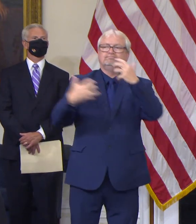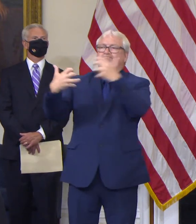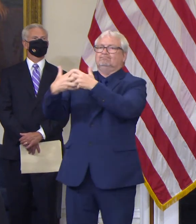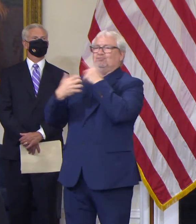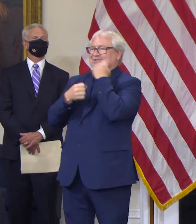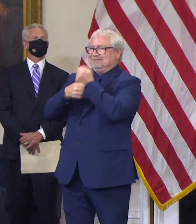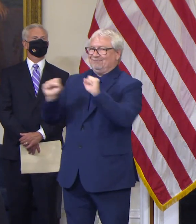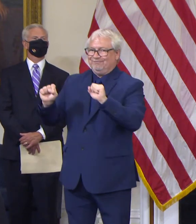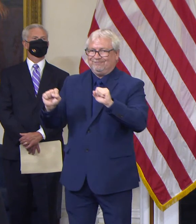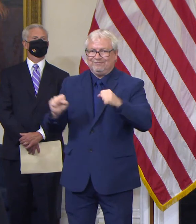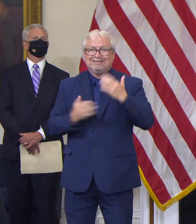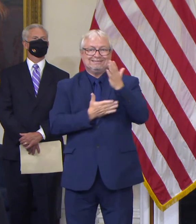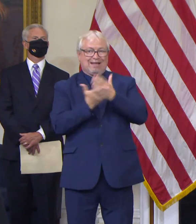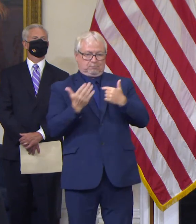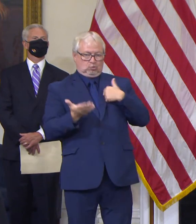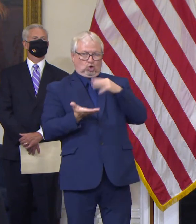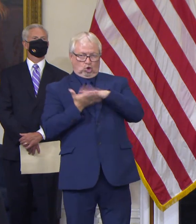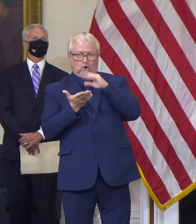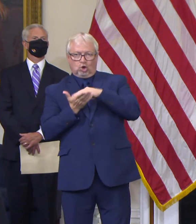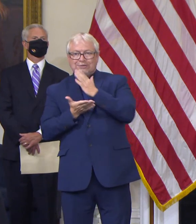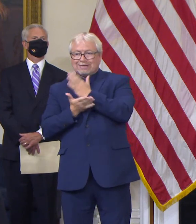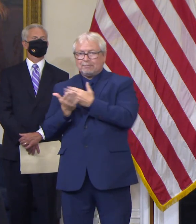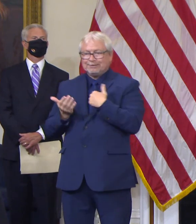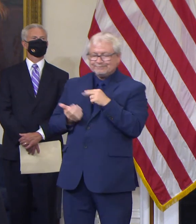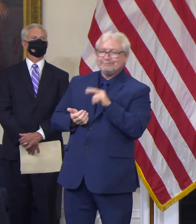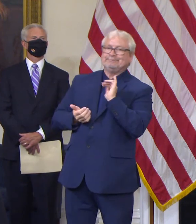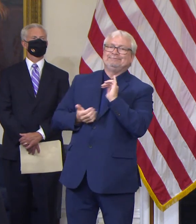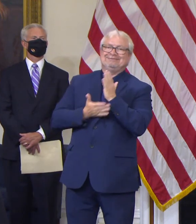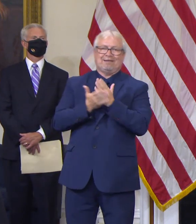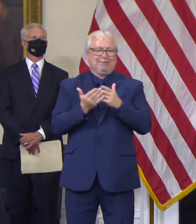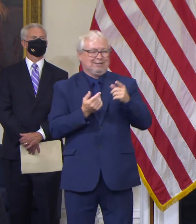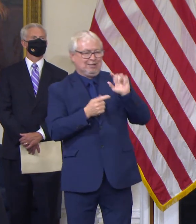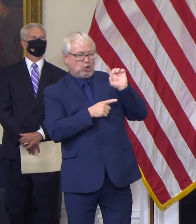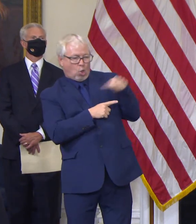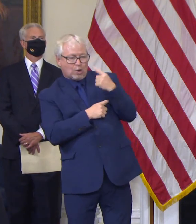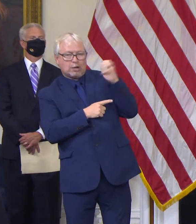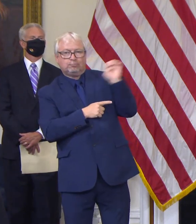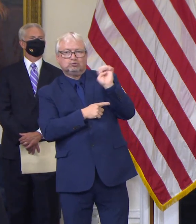day of session or if there's a special session before that, (Question off mic).